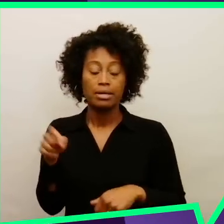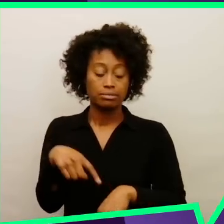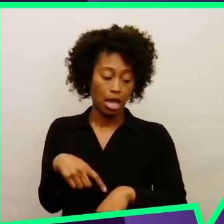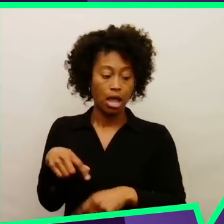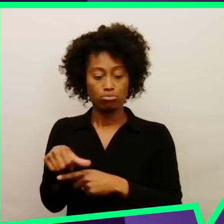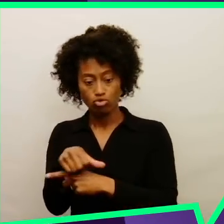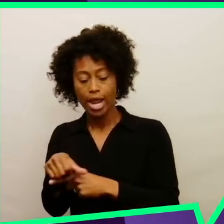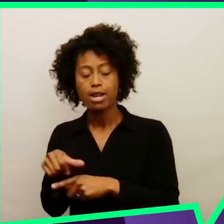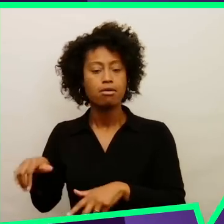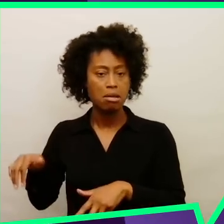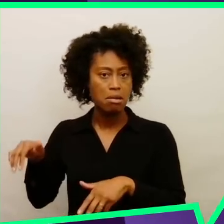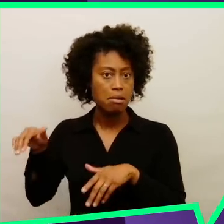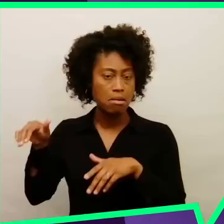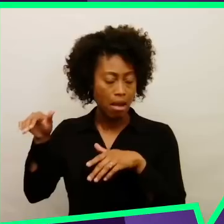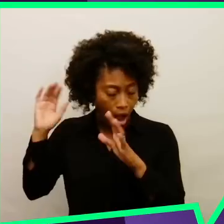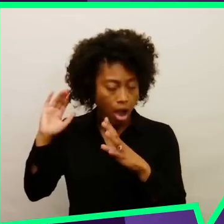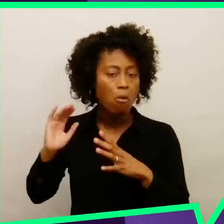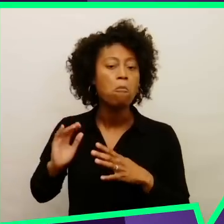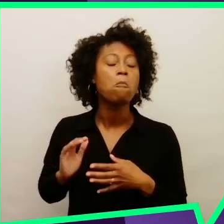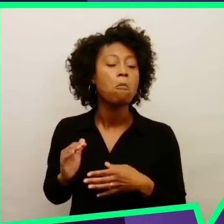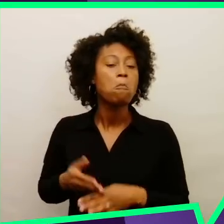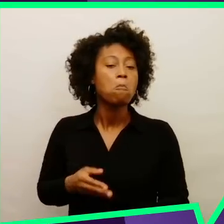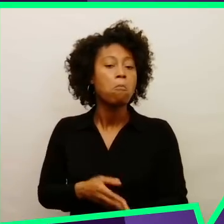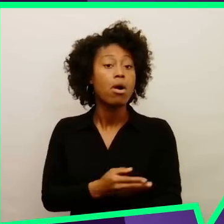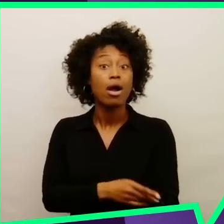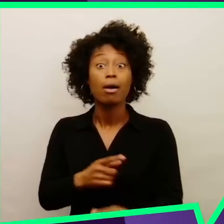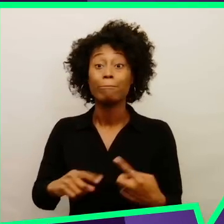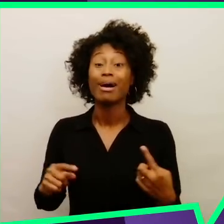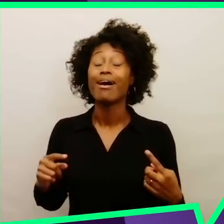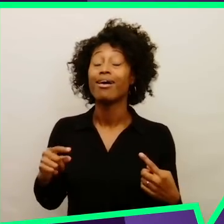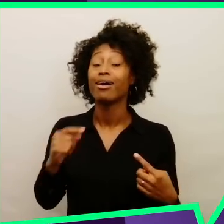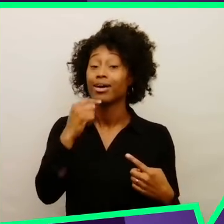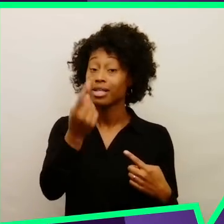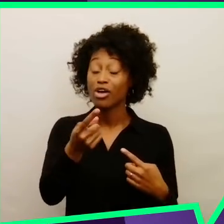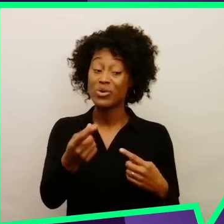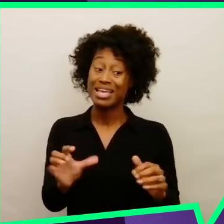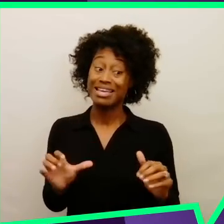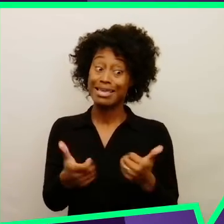But utilizing gaming, I think has opened him up even more.